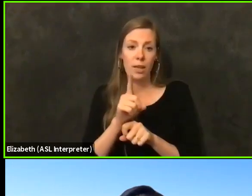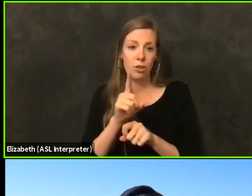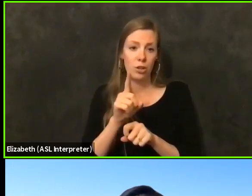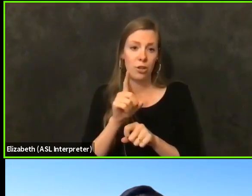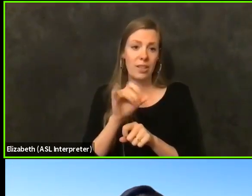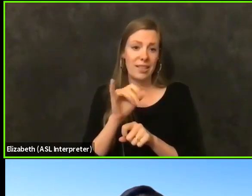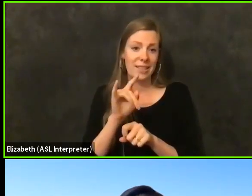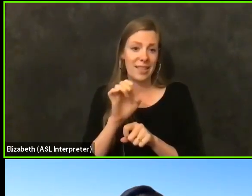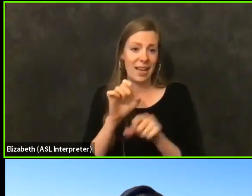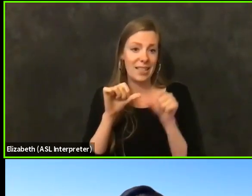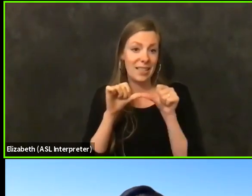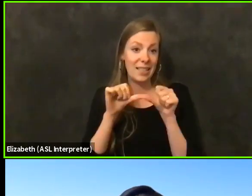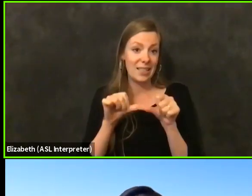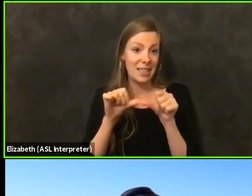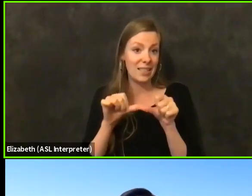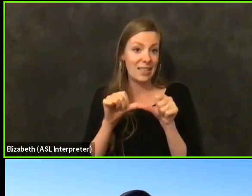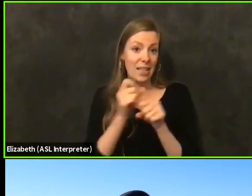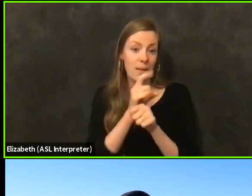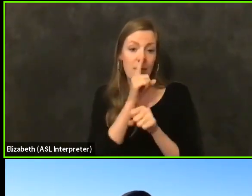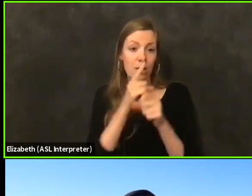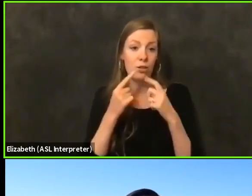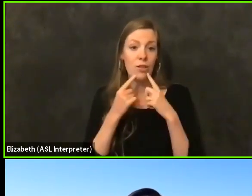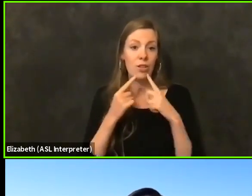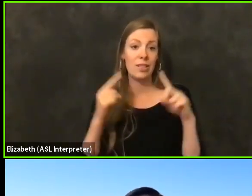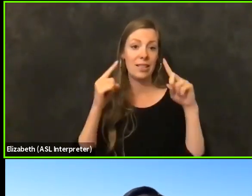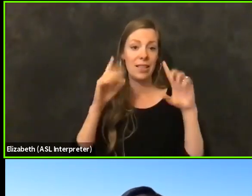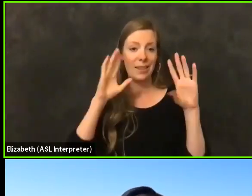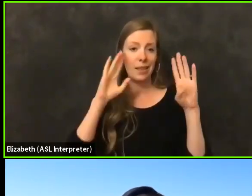and make sure that they're successful and that they can focus on what they do best,